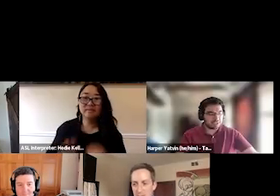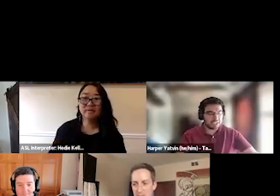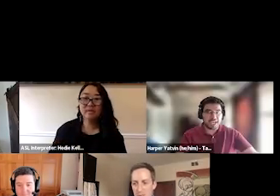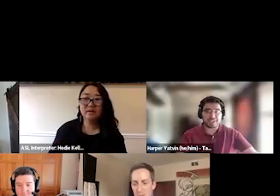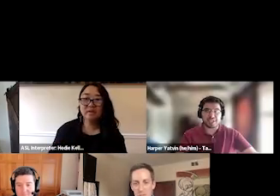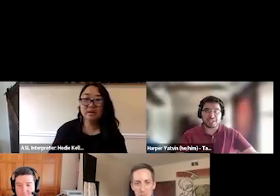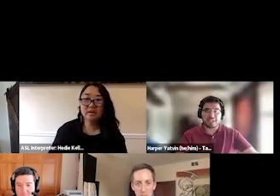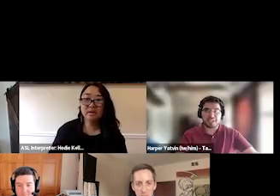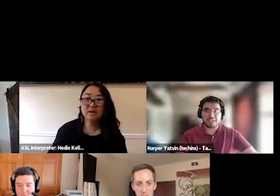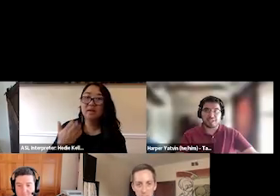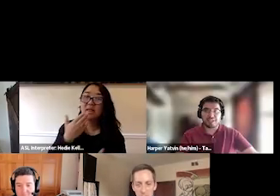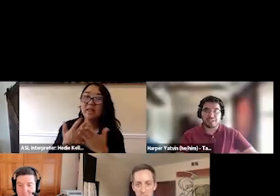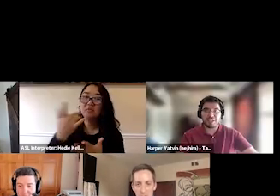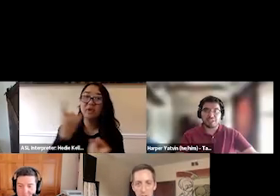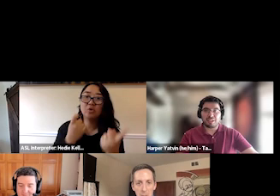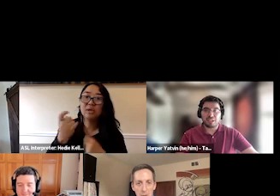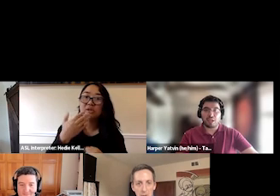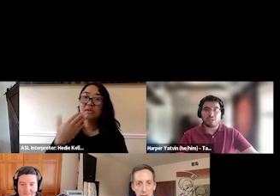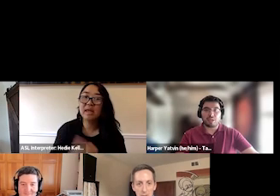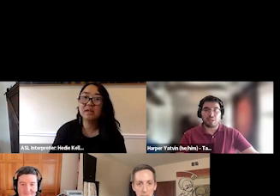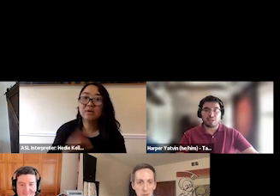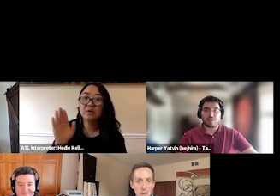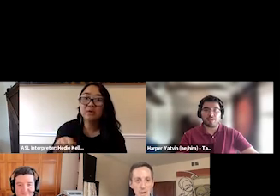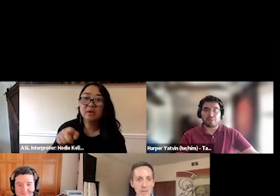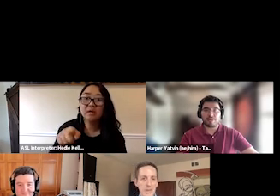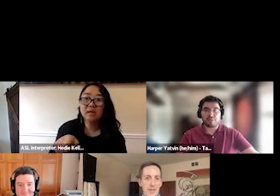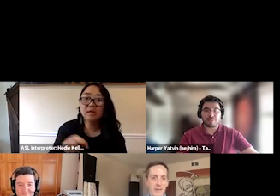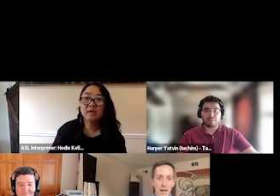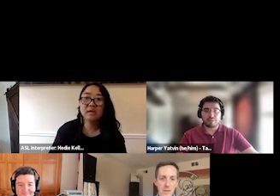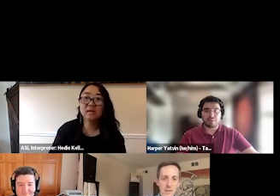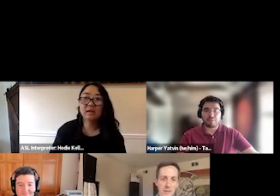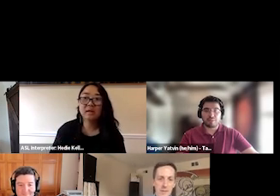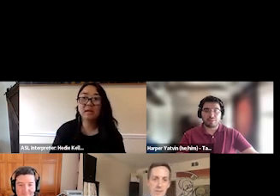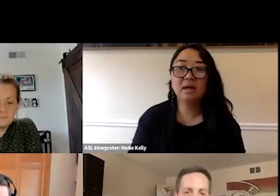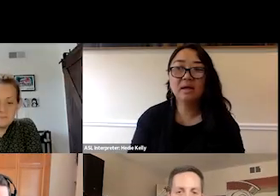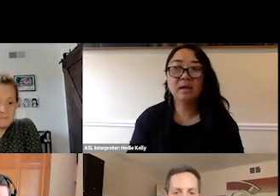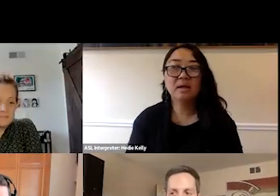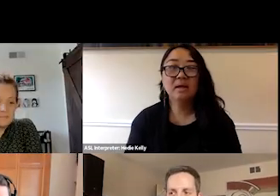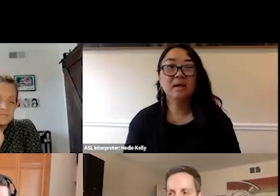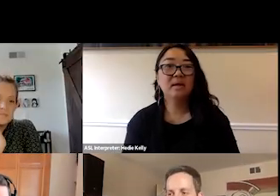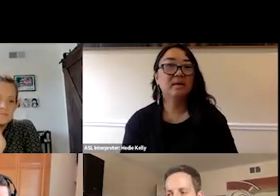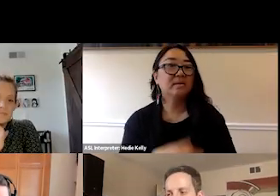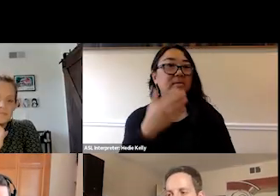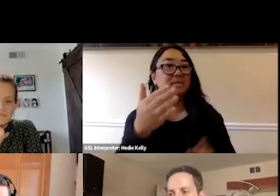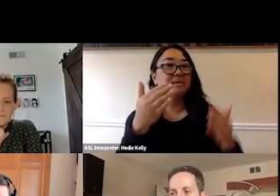Thanks for those questions, they were helpful. So on this next slide, it says the importance of color contrast.